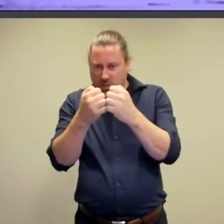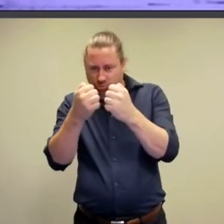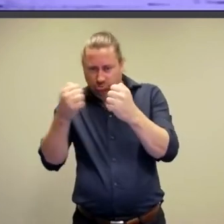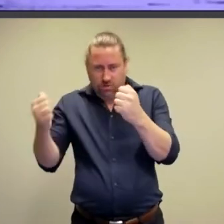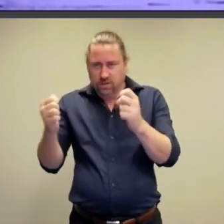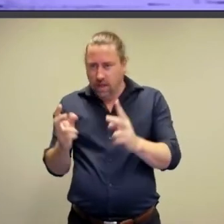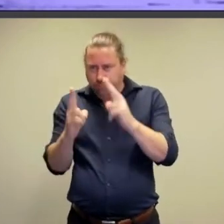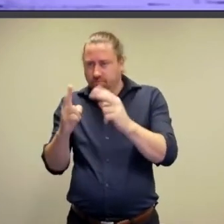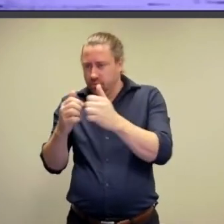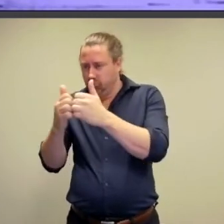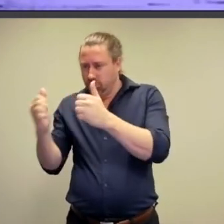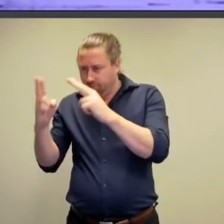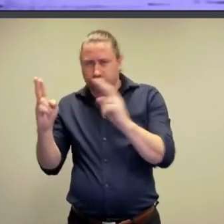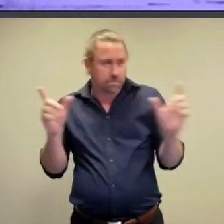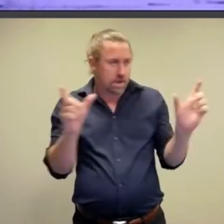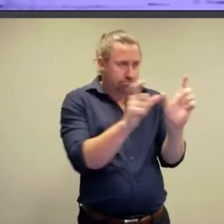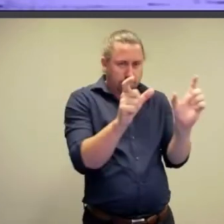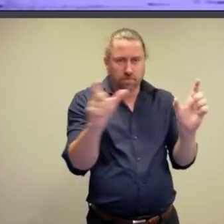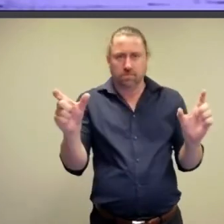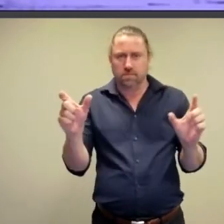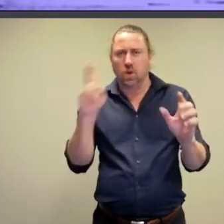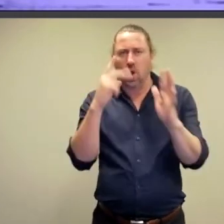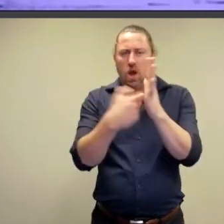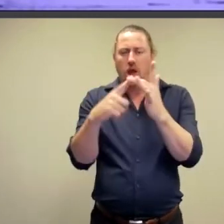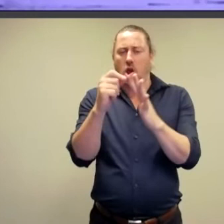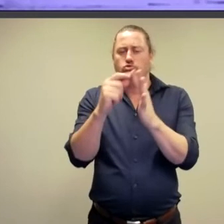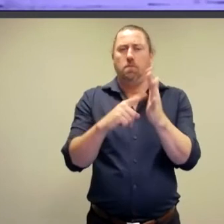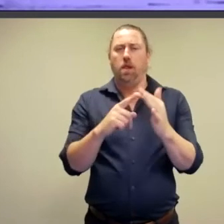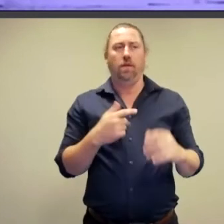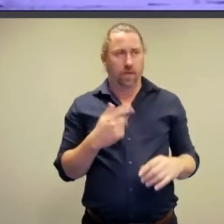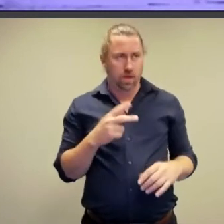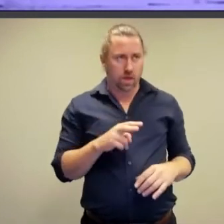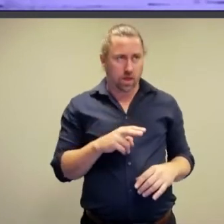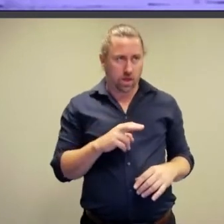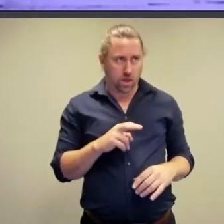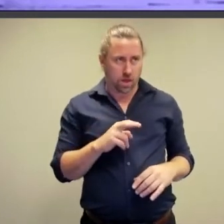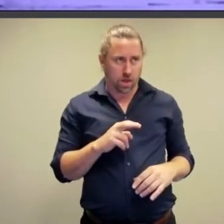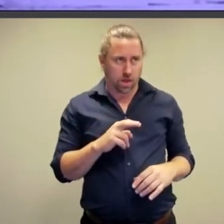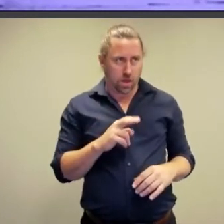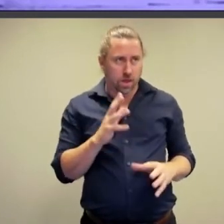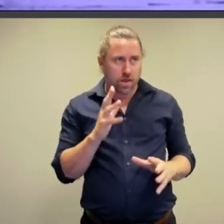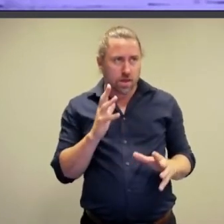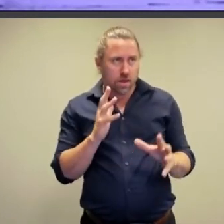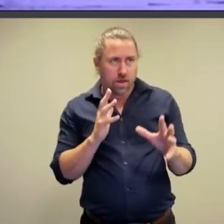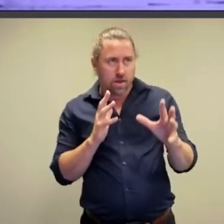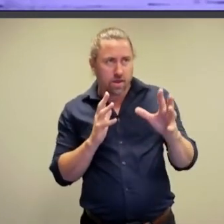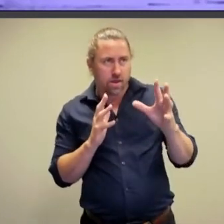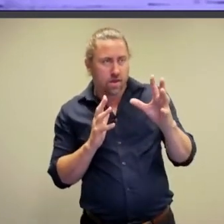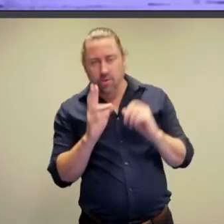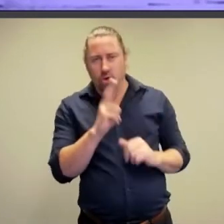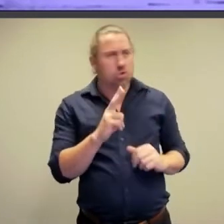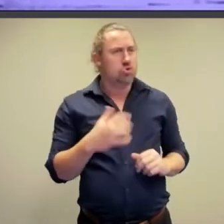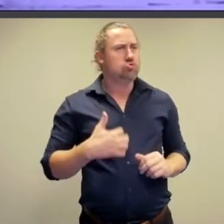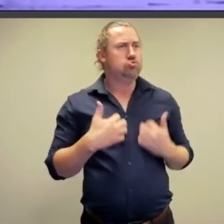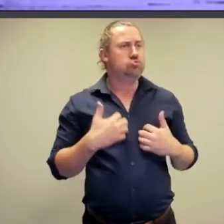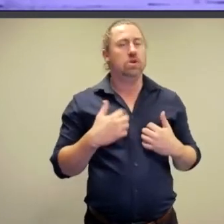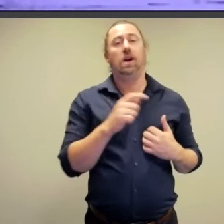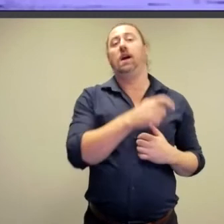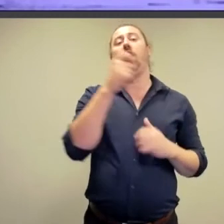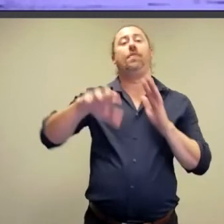rippling which is exceptionally engaging